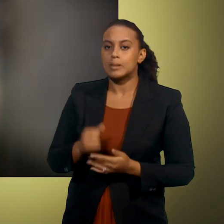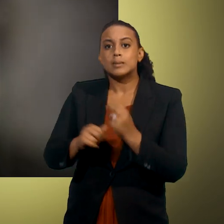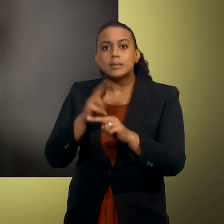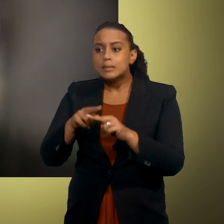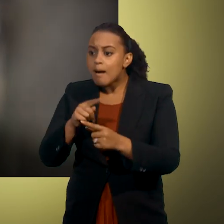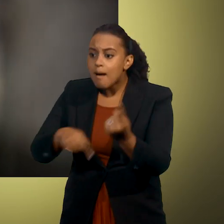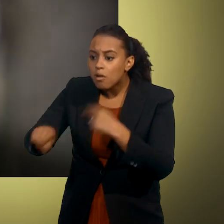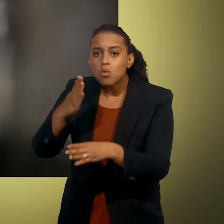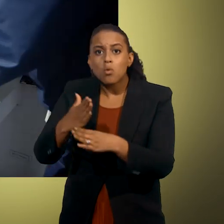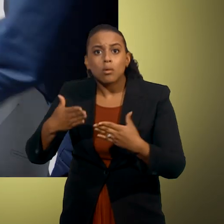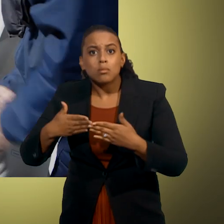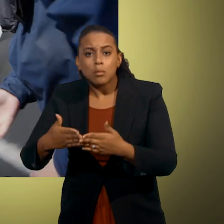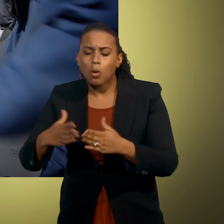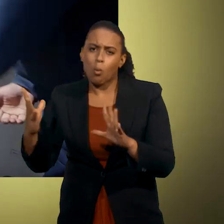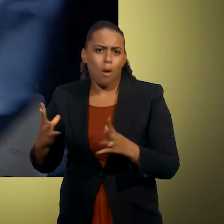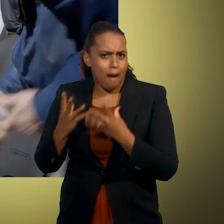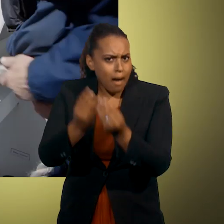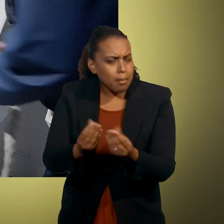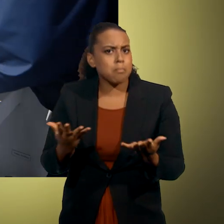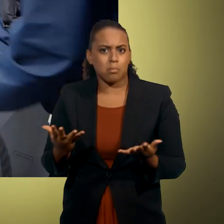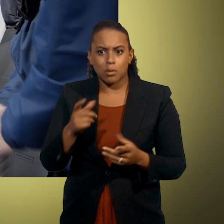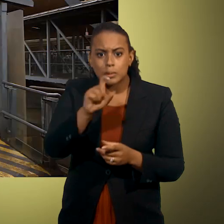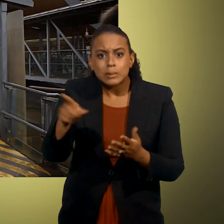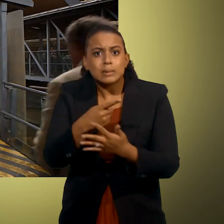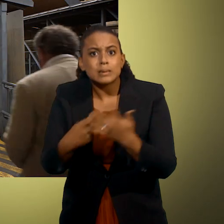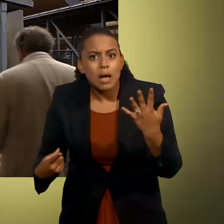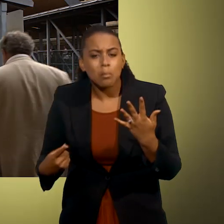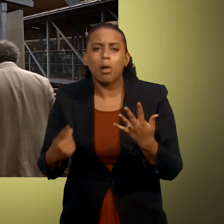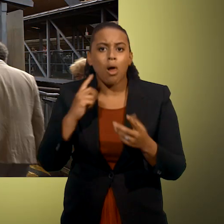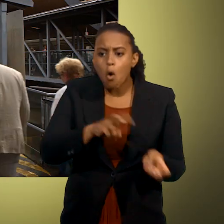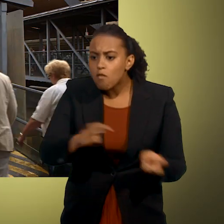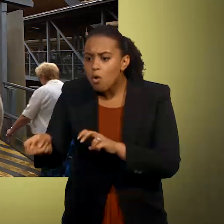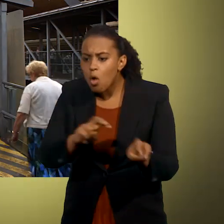Staff on the river boats are helpful and will assist disabled customers embark and disembark.